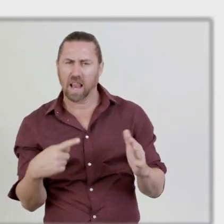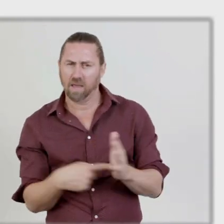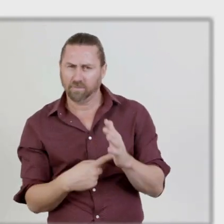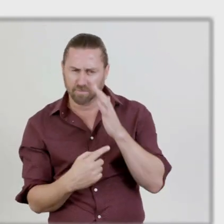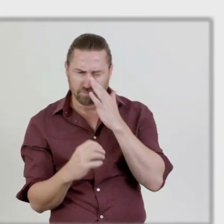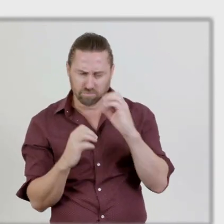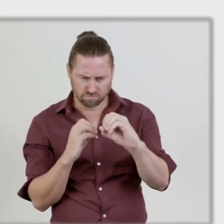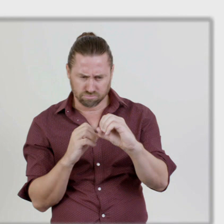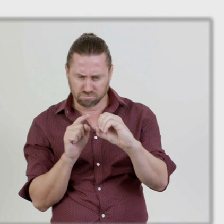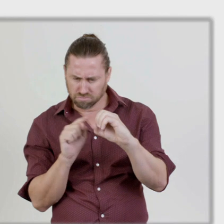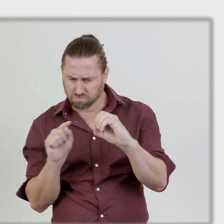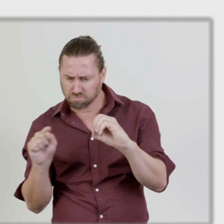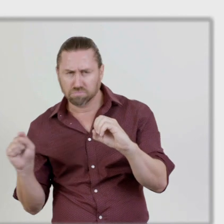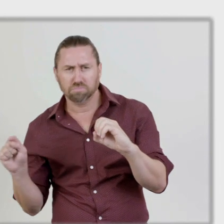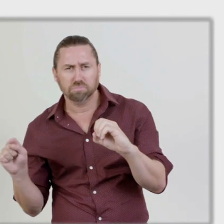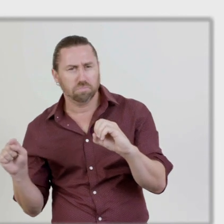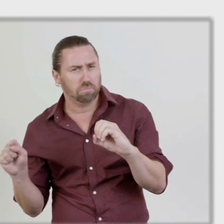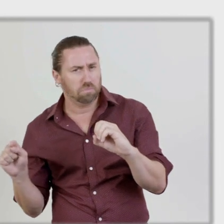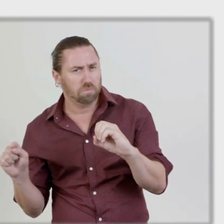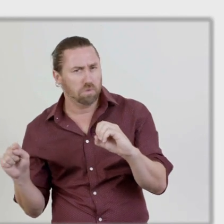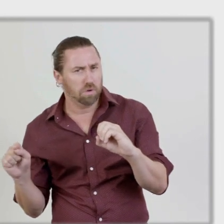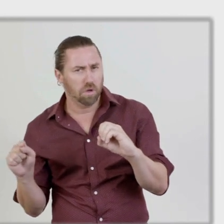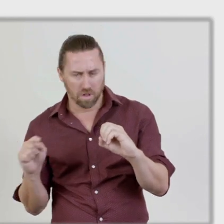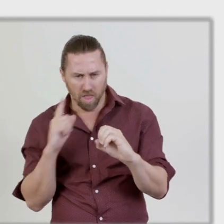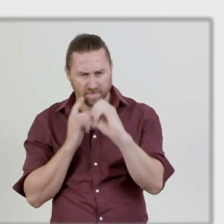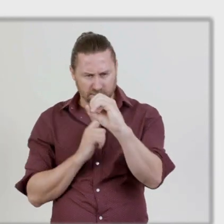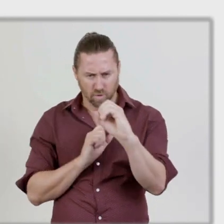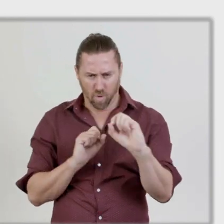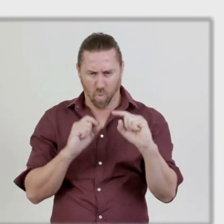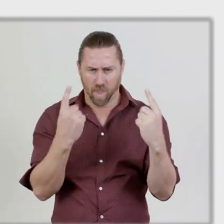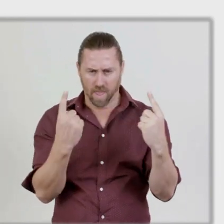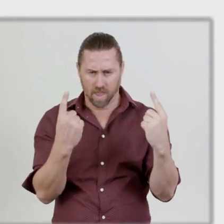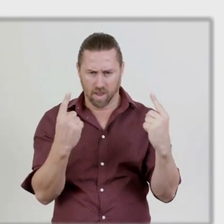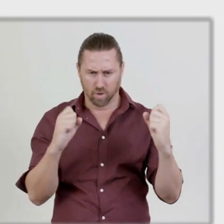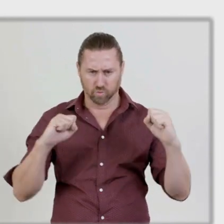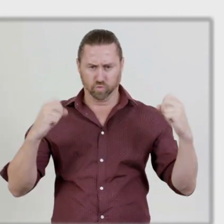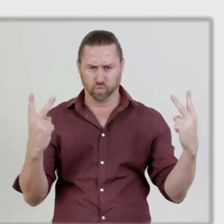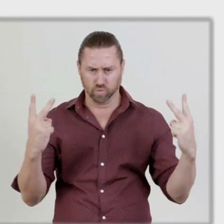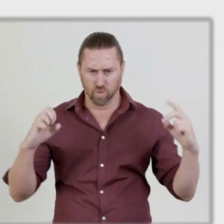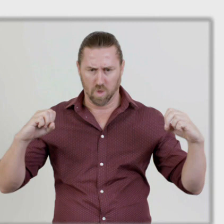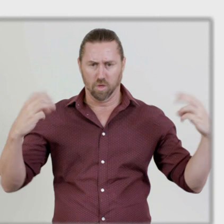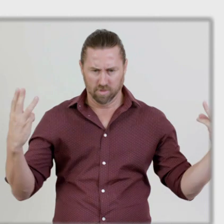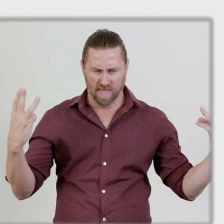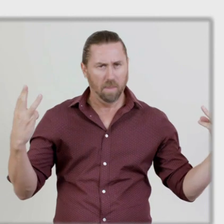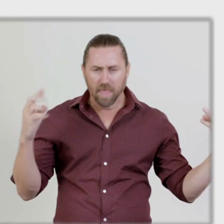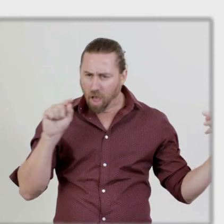Did you notice that the numbers on either side of 0 are symmetrical? They are called negative numbers.